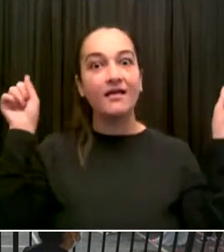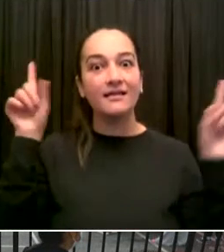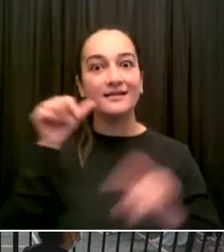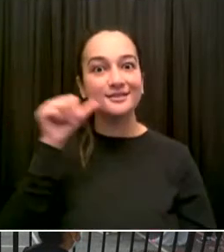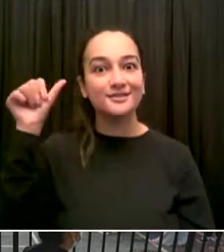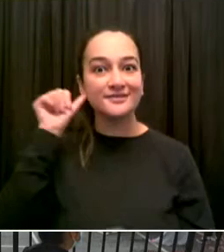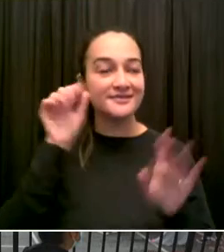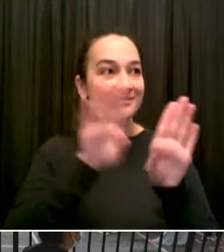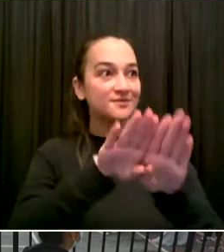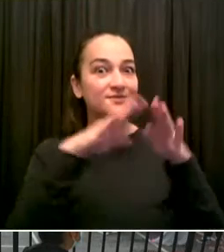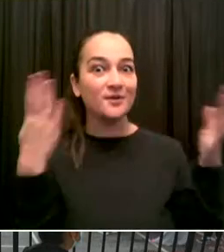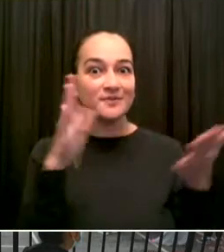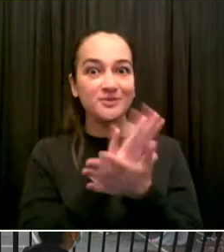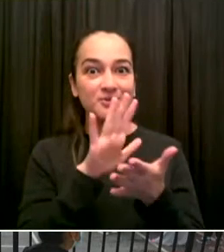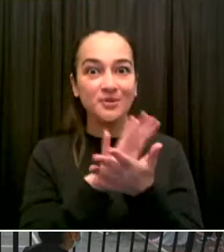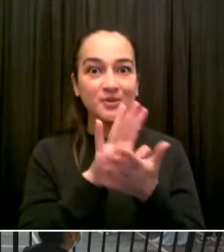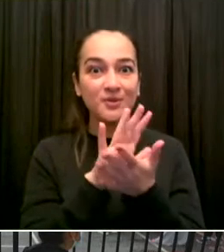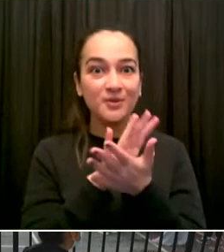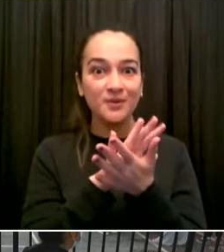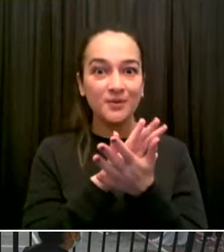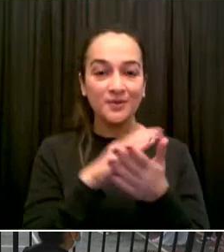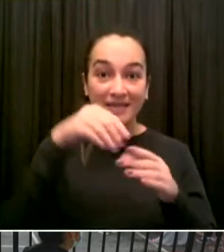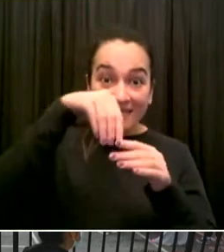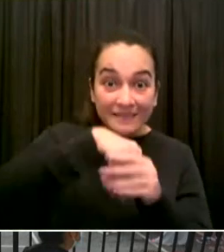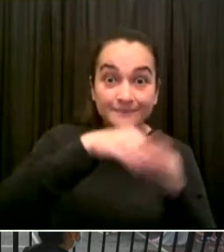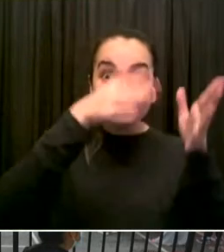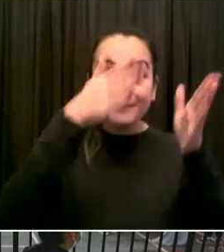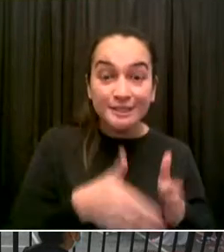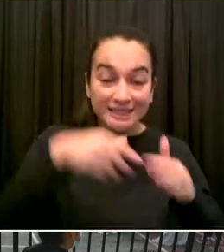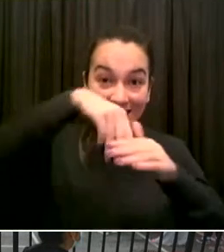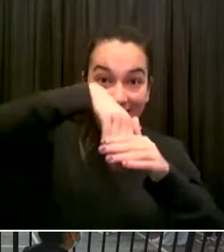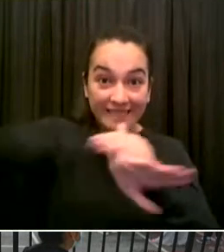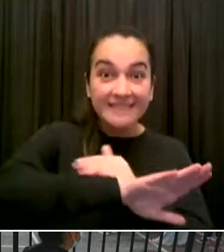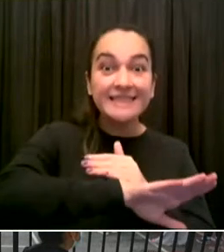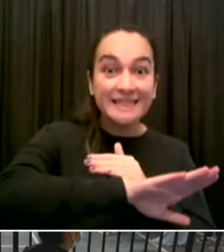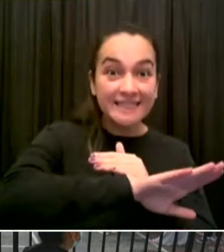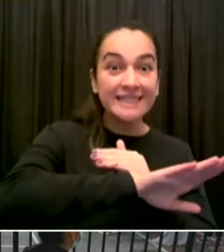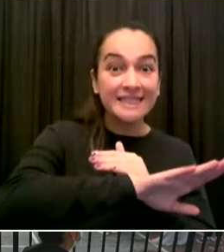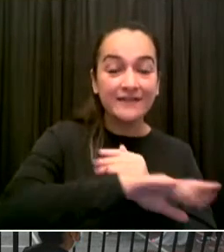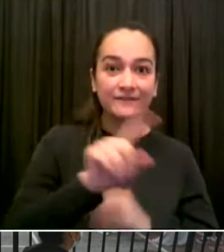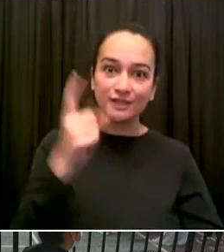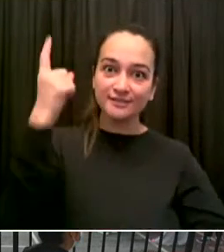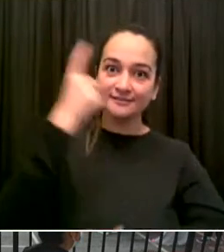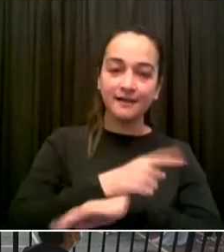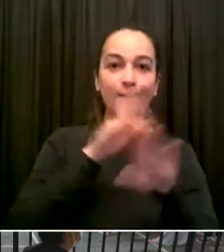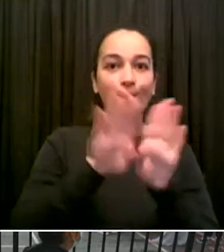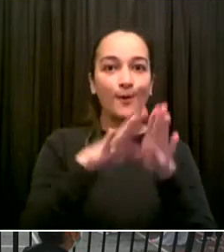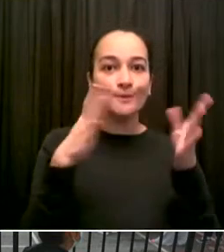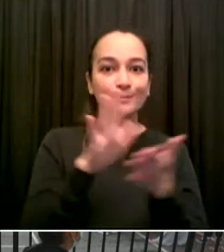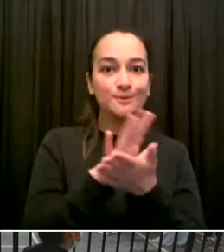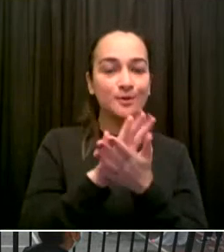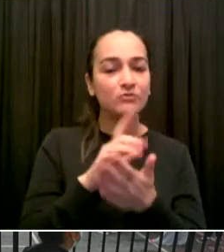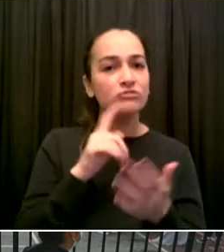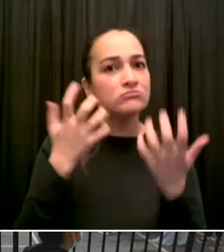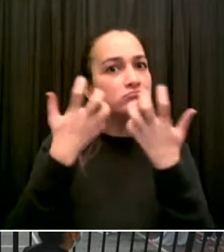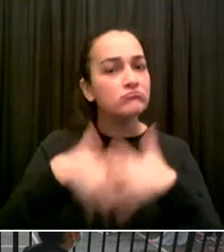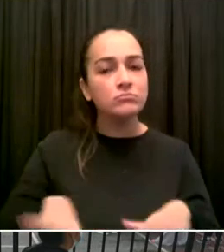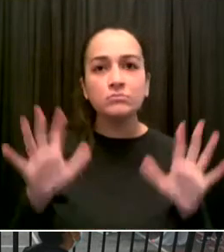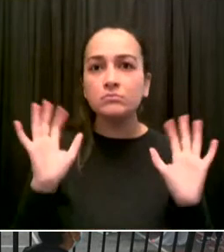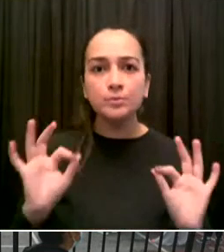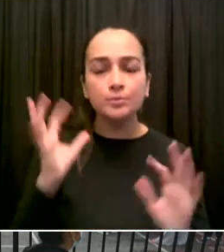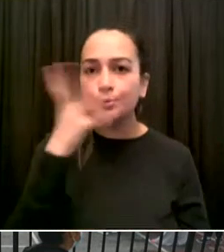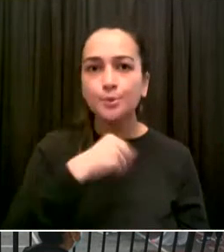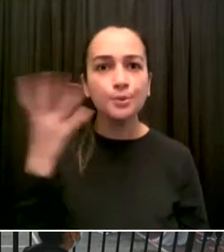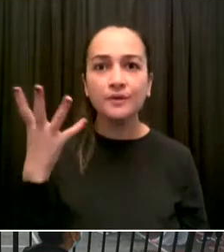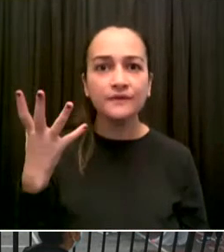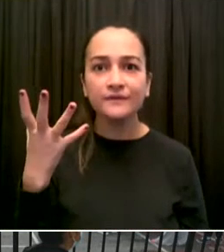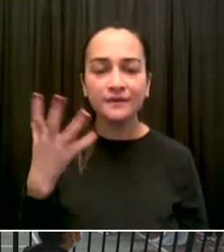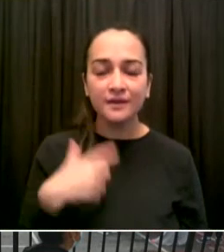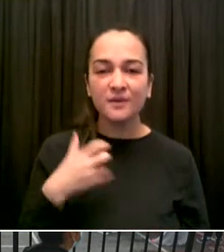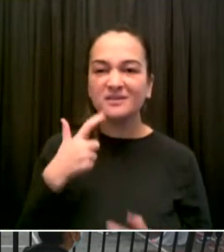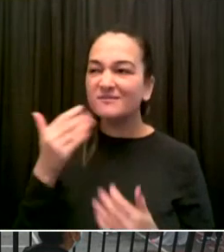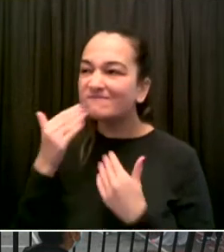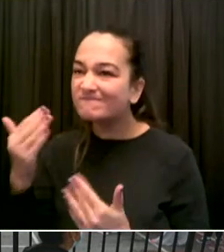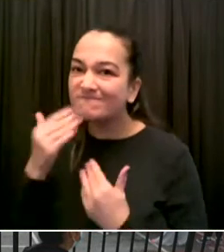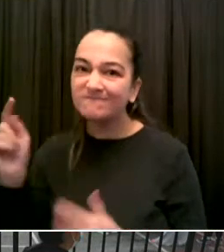IMPORTANT IT IS THAT OUR KIDS